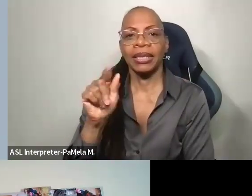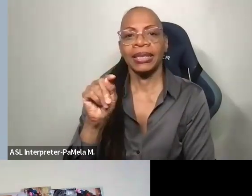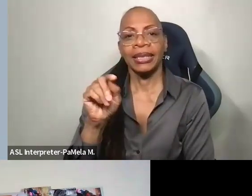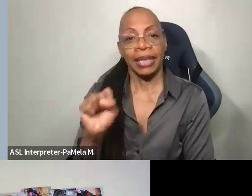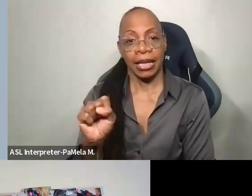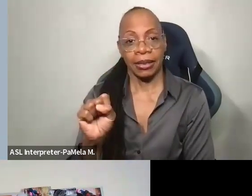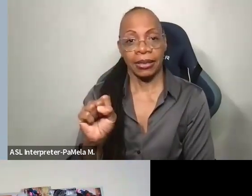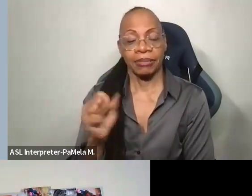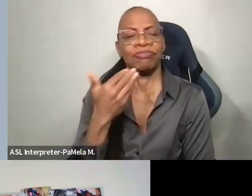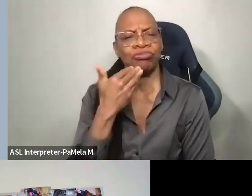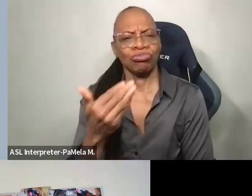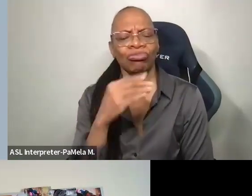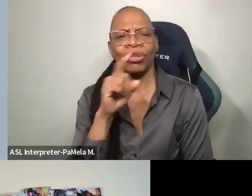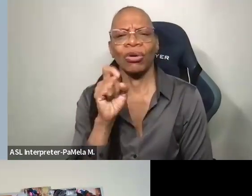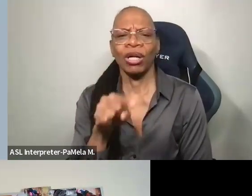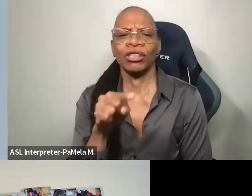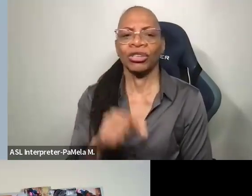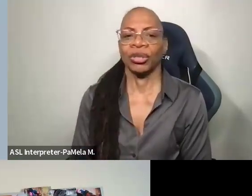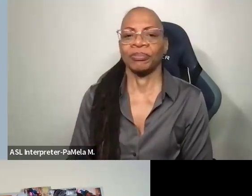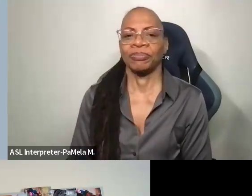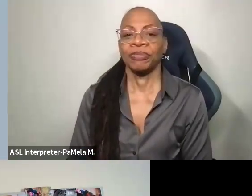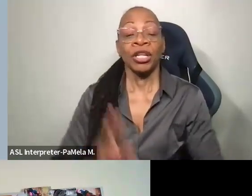I mean just to clarify,